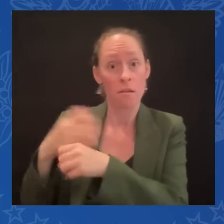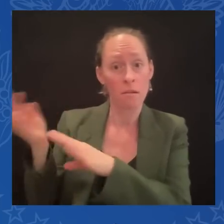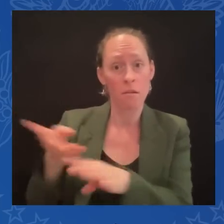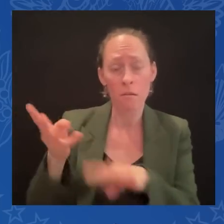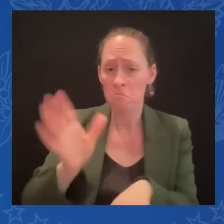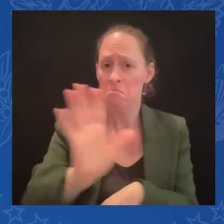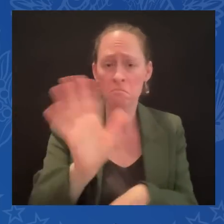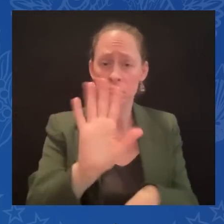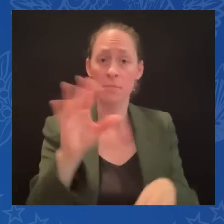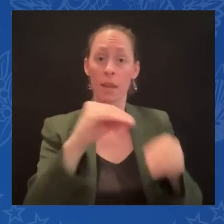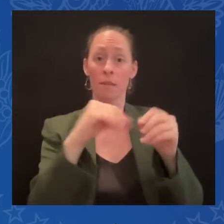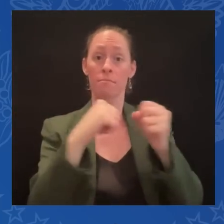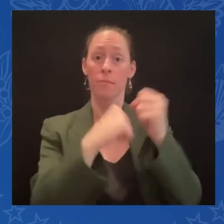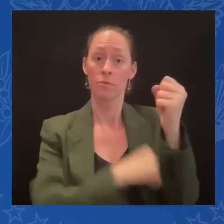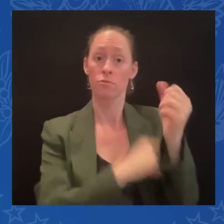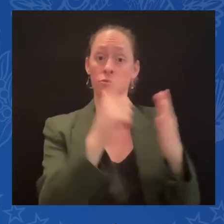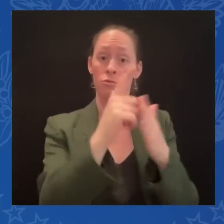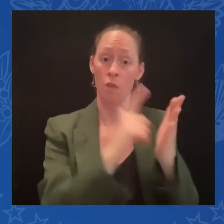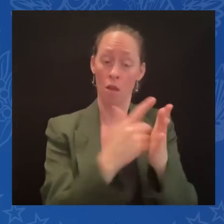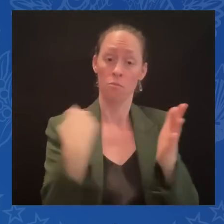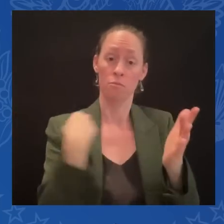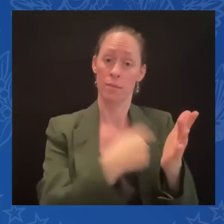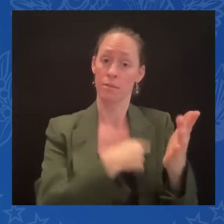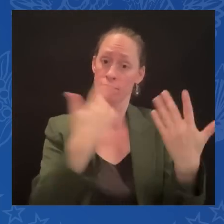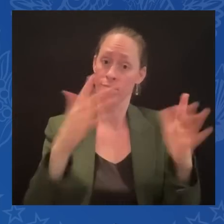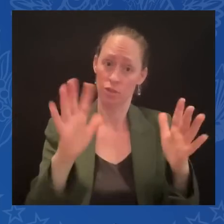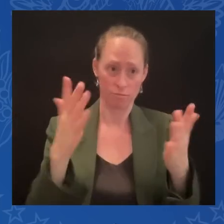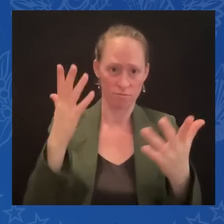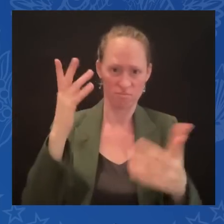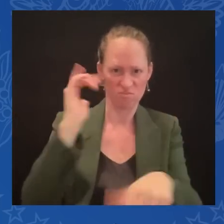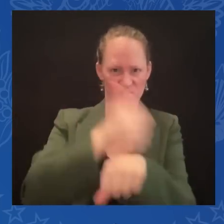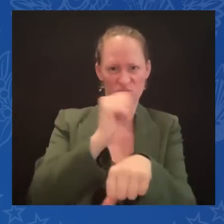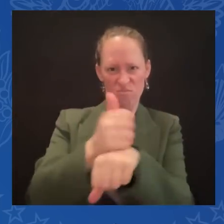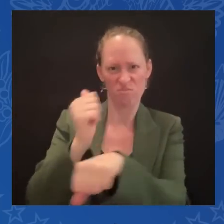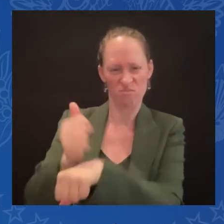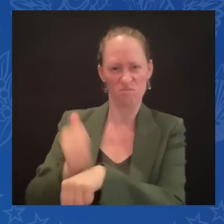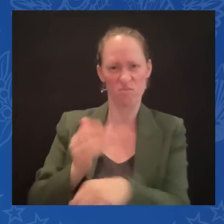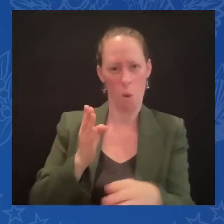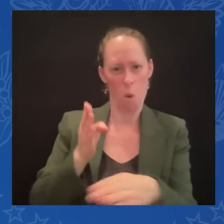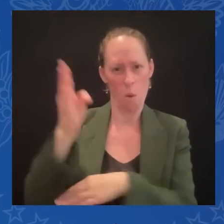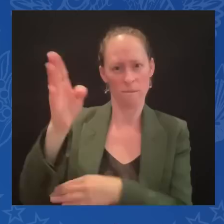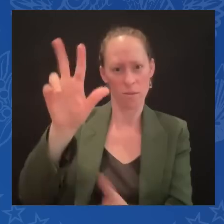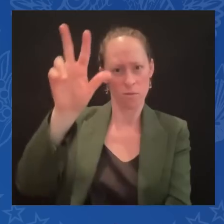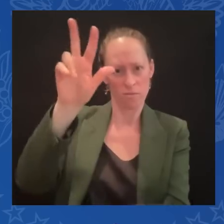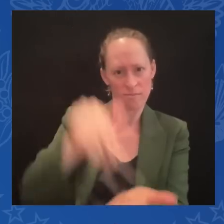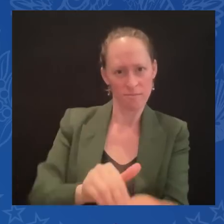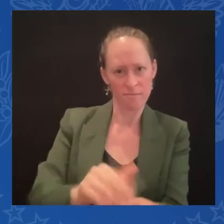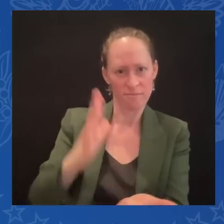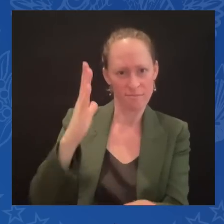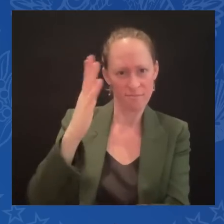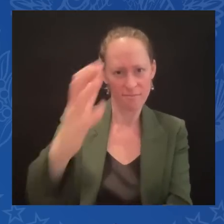all across America, like the Brent Spence Bridge, which is a billion-dollar operation,